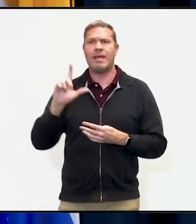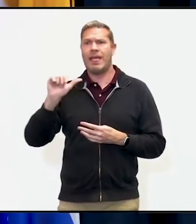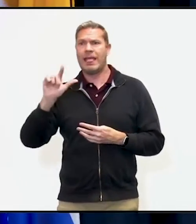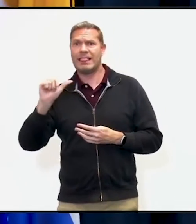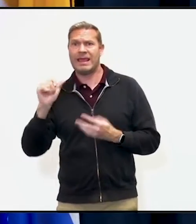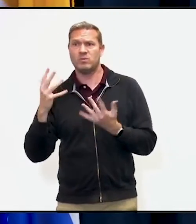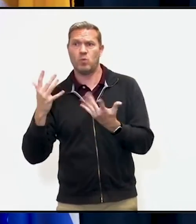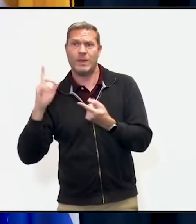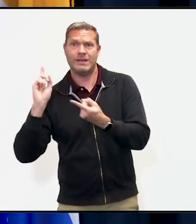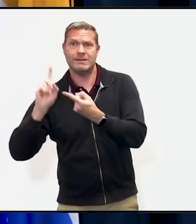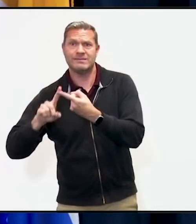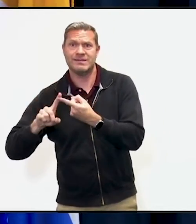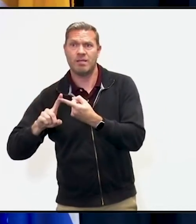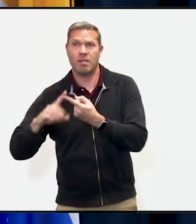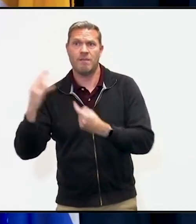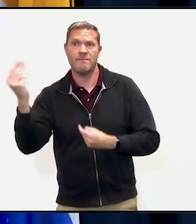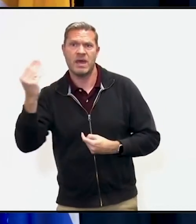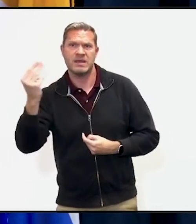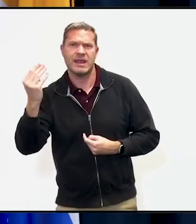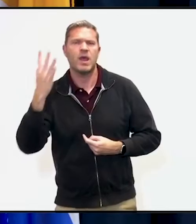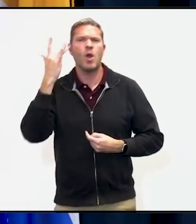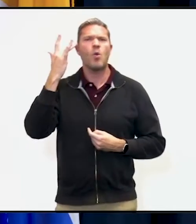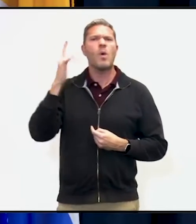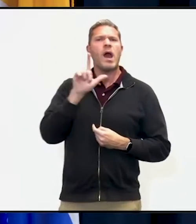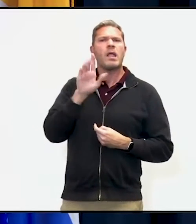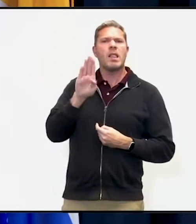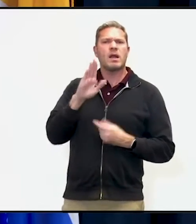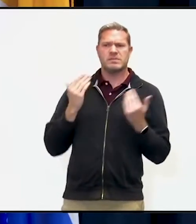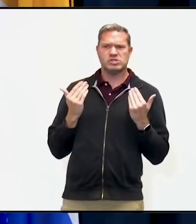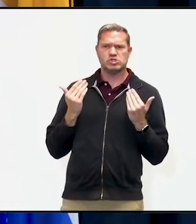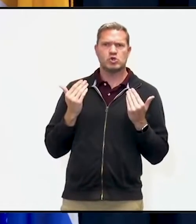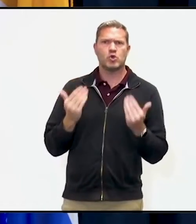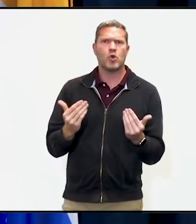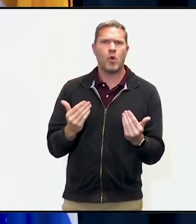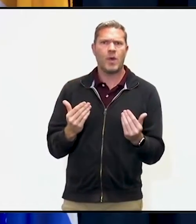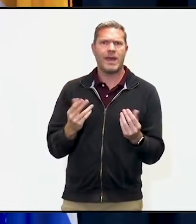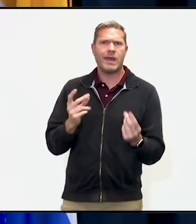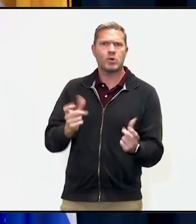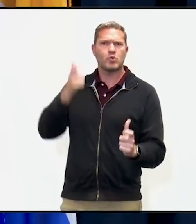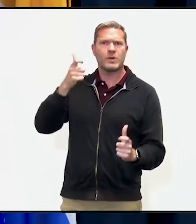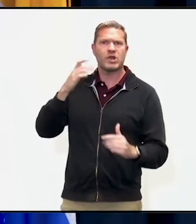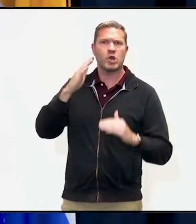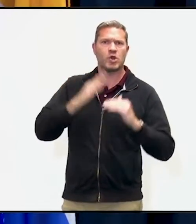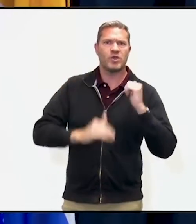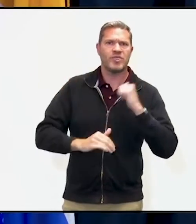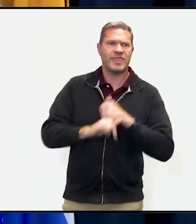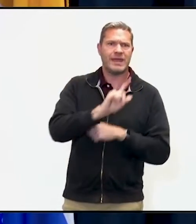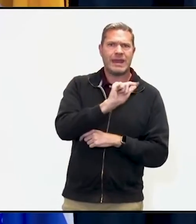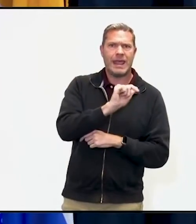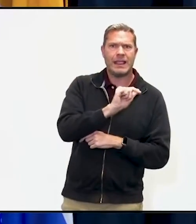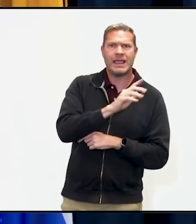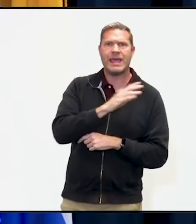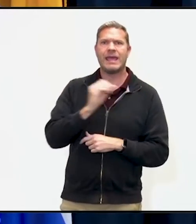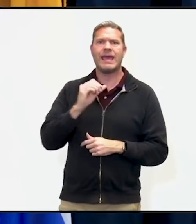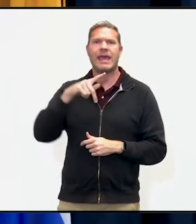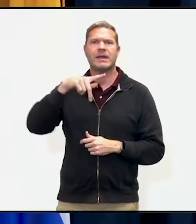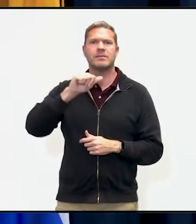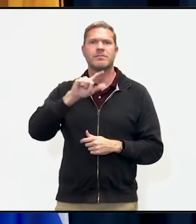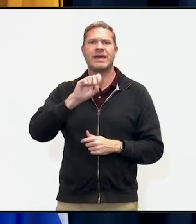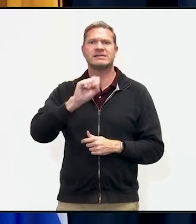little bit more about why Long Beach is moving quicker than the county and Pasadena?